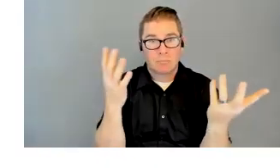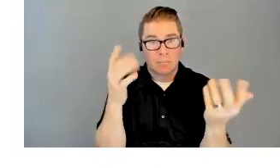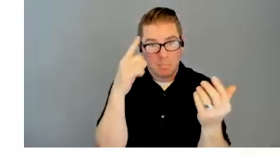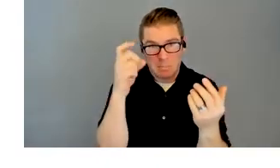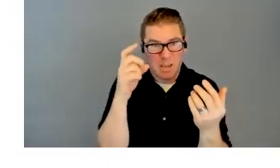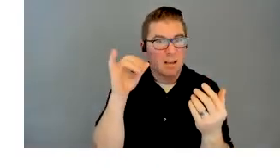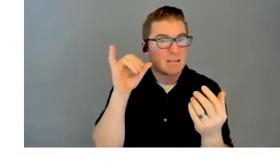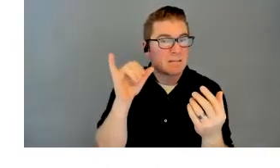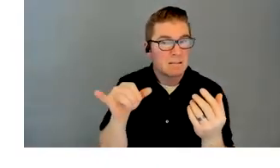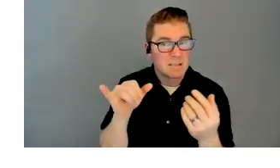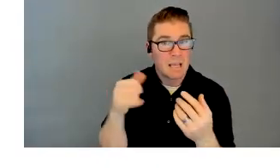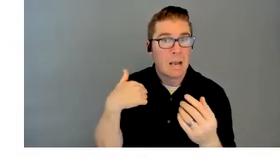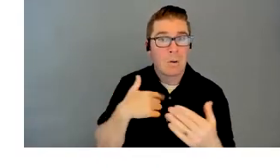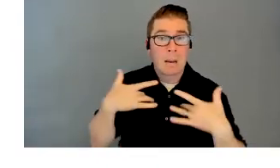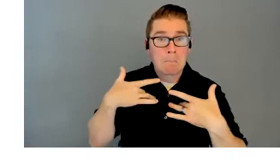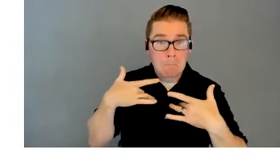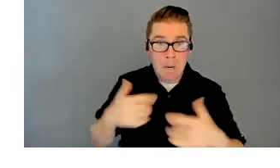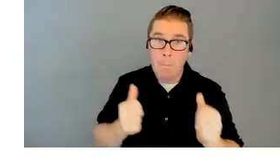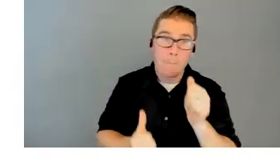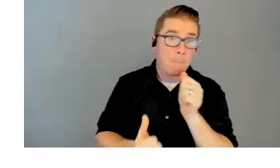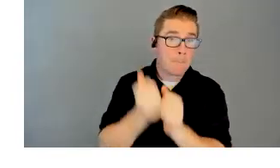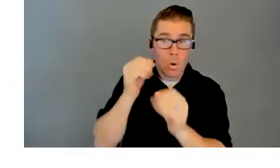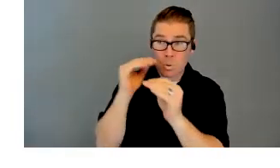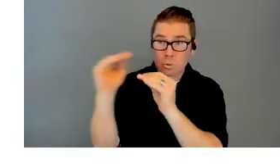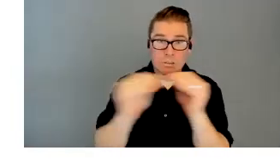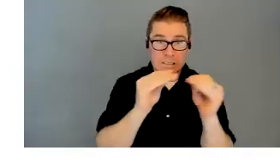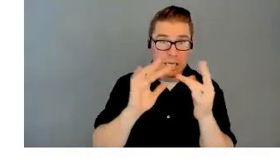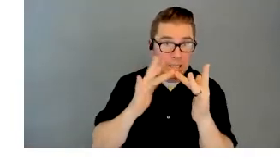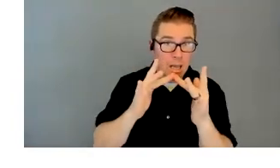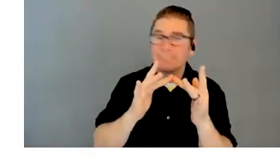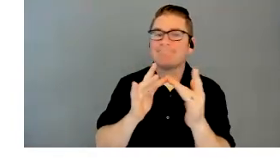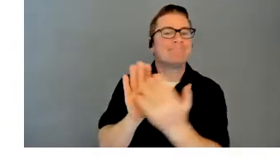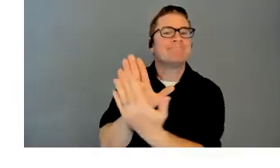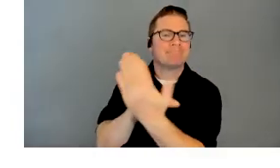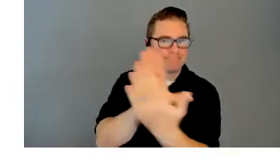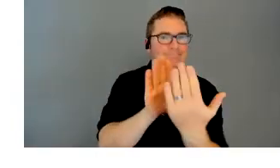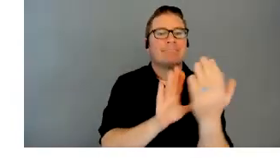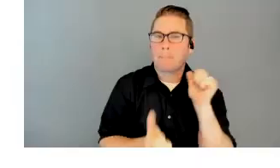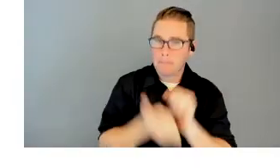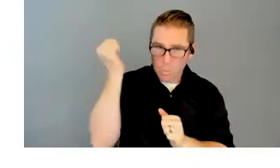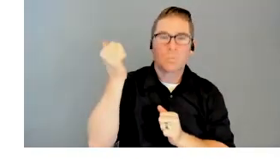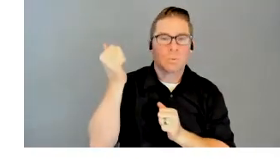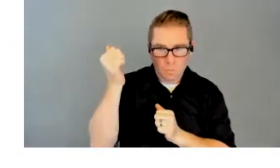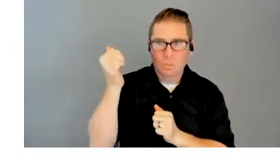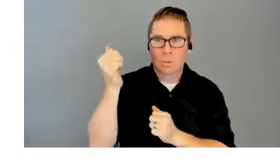There are predominant teaching methods face to face. And so it was, you know, it's easier for us to kind of deal with those.